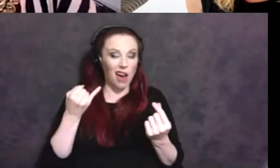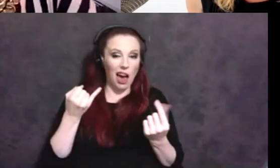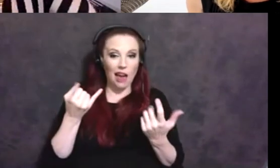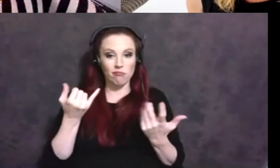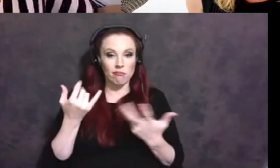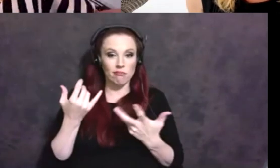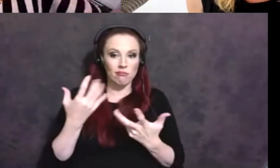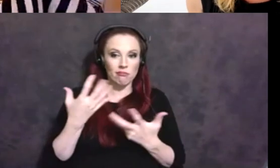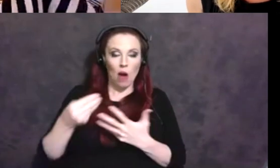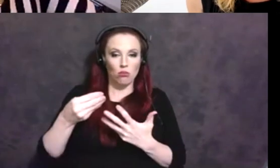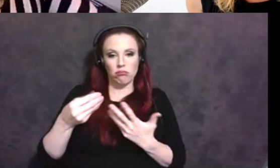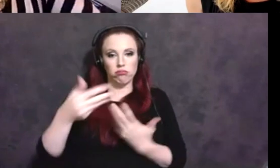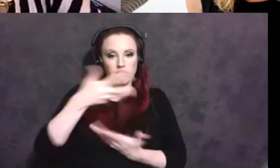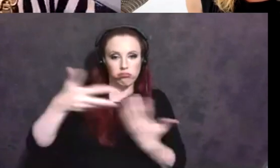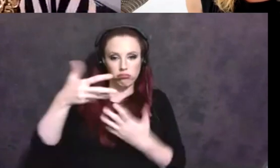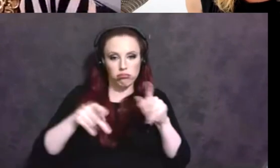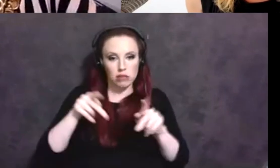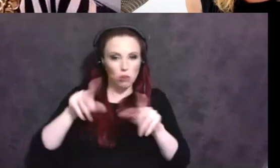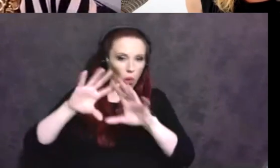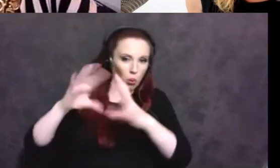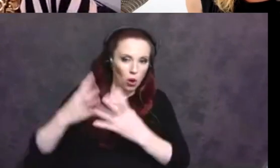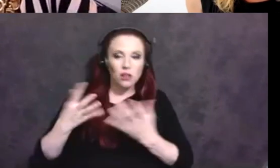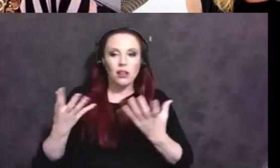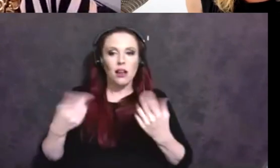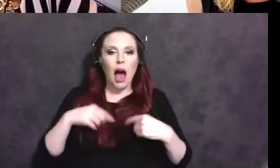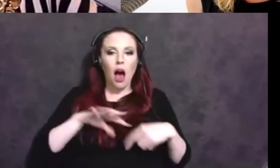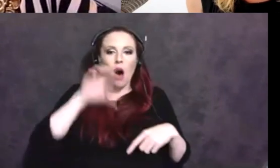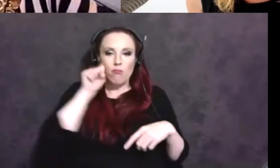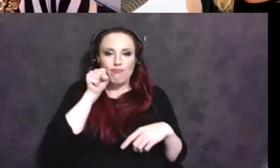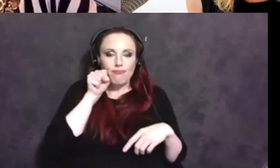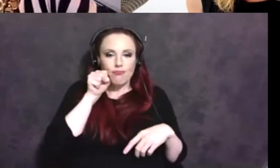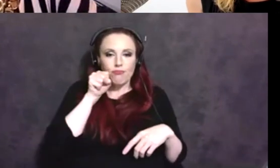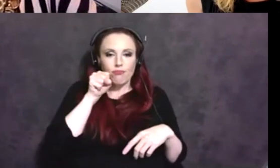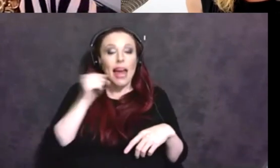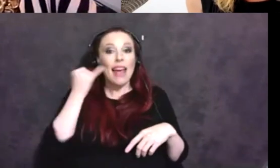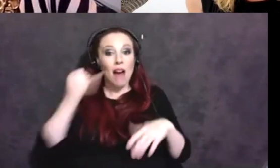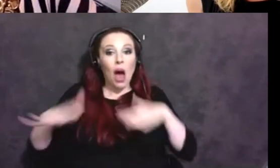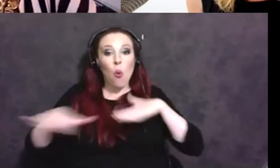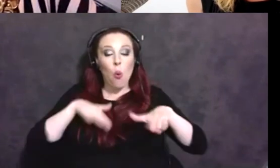close to me, I do get a bit jumpy, however, it has morphed into my new thing I am finding